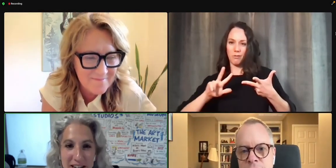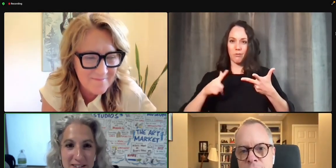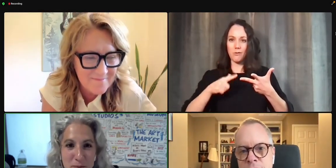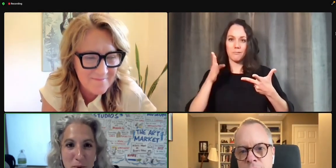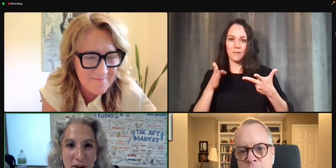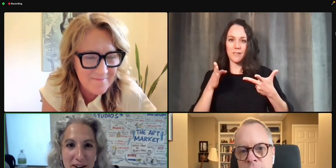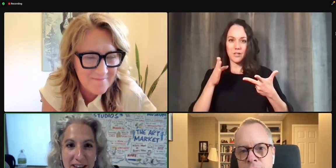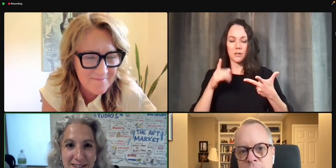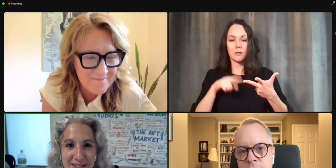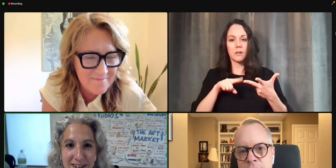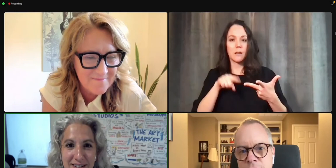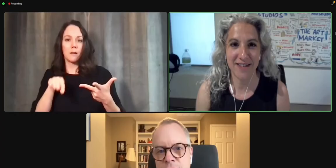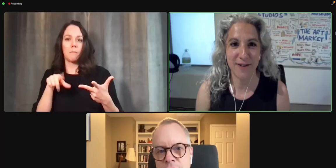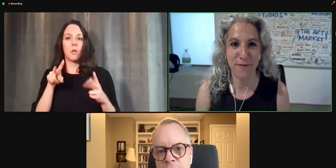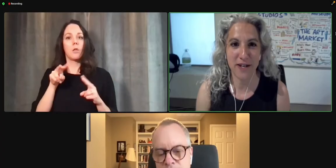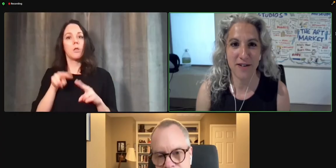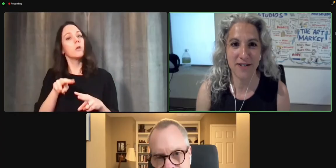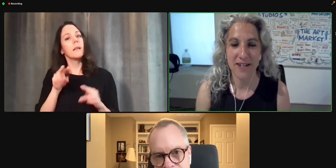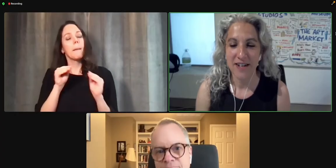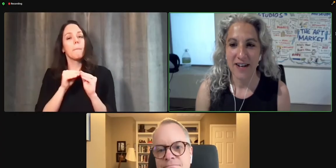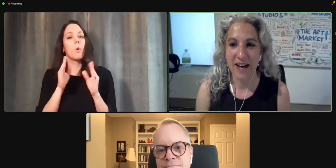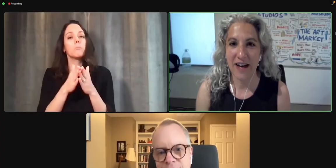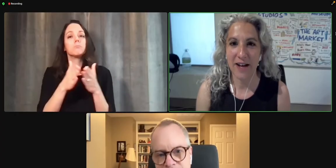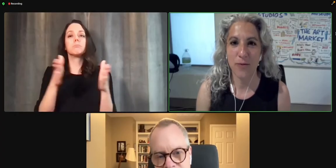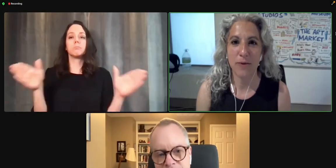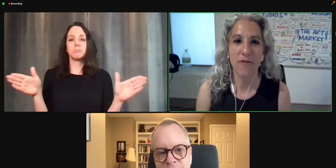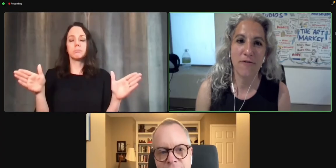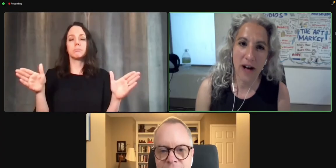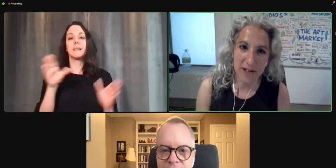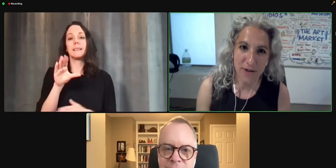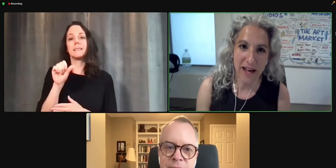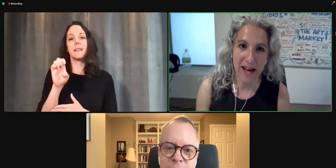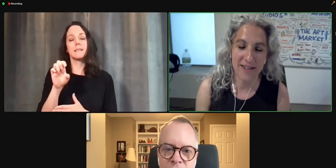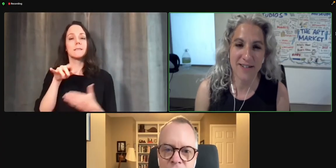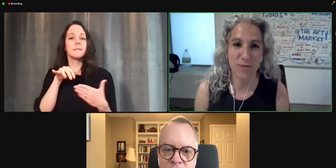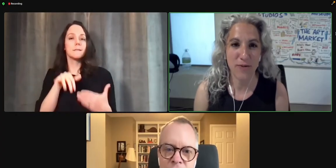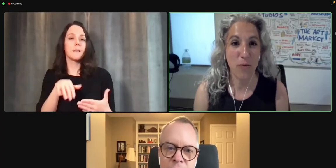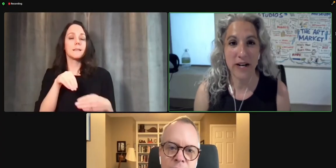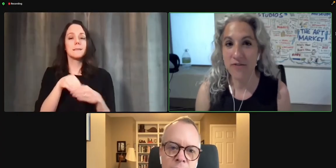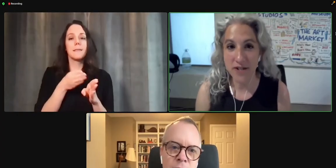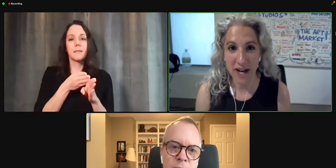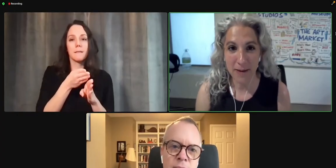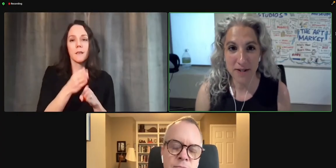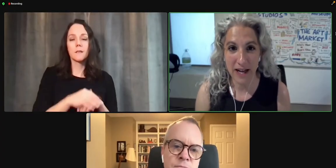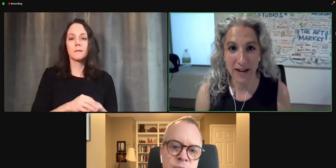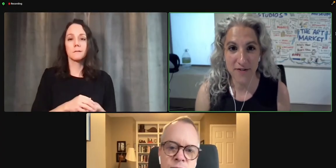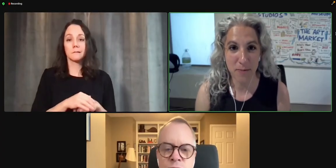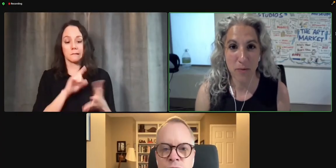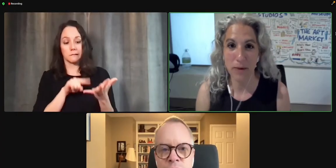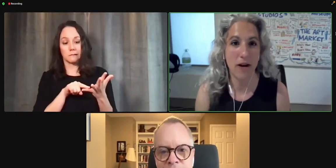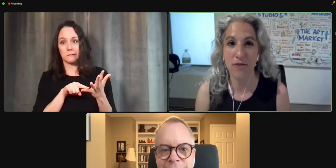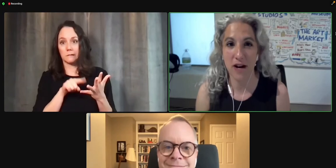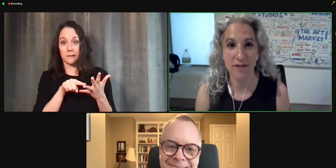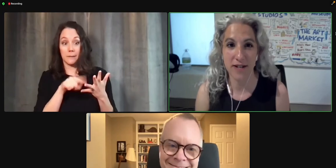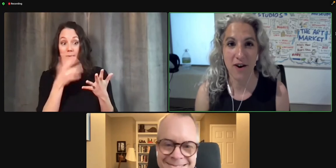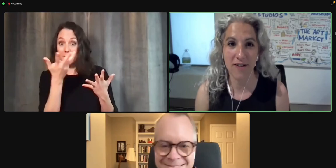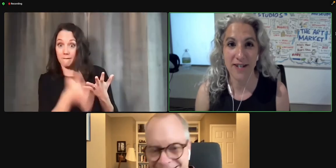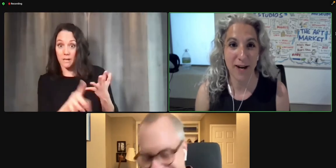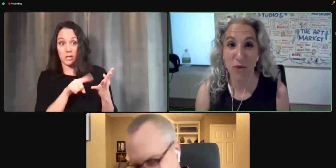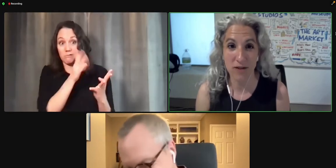looking at some broader case studies in the field. And we will follow that with whatever time is left. But we want Ross to take all the time.